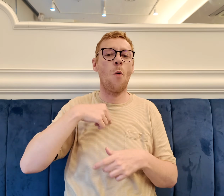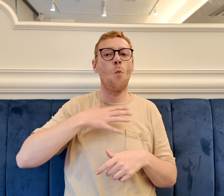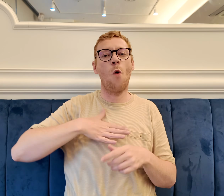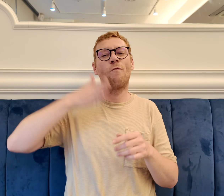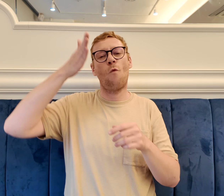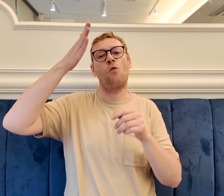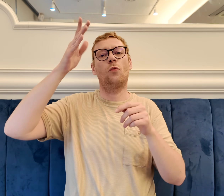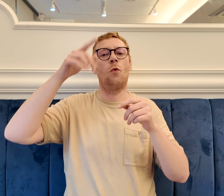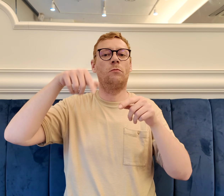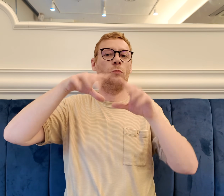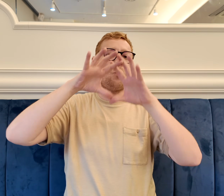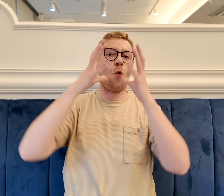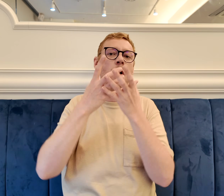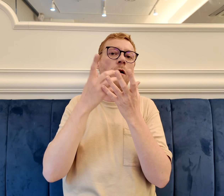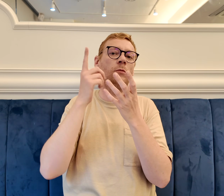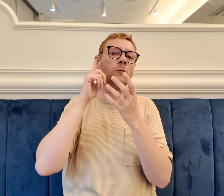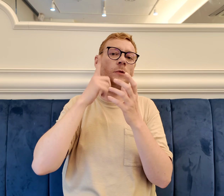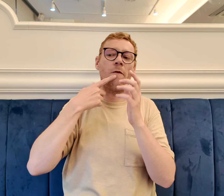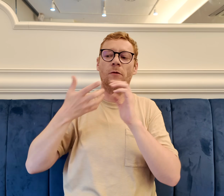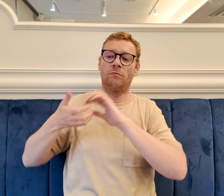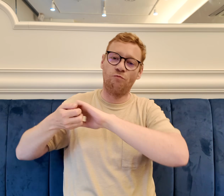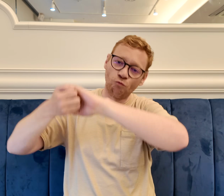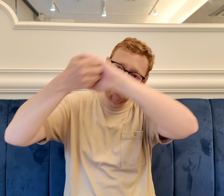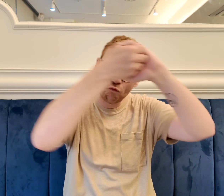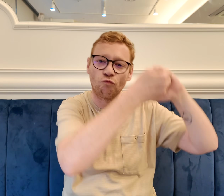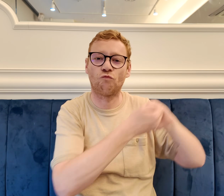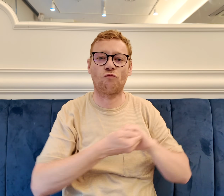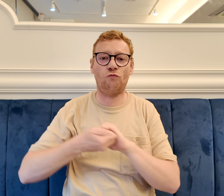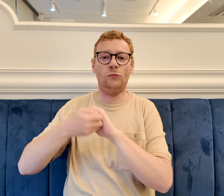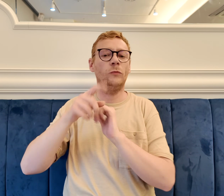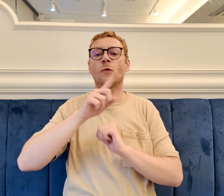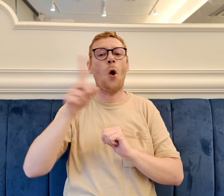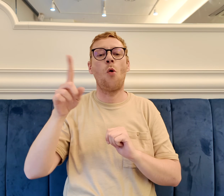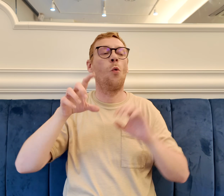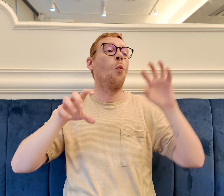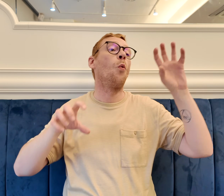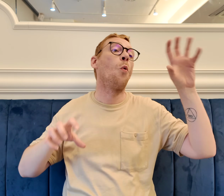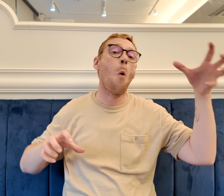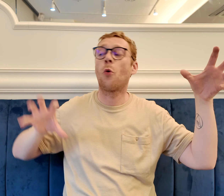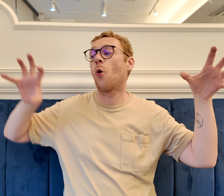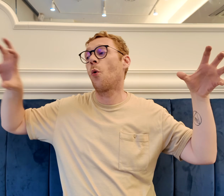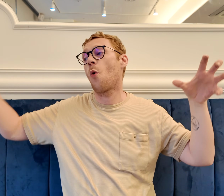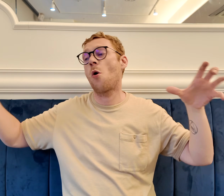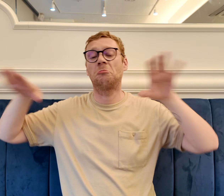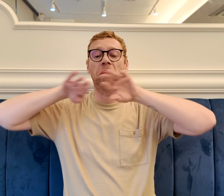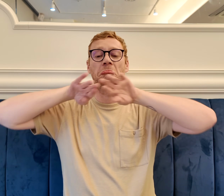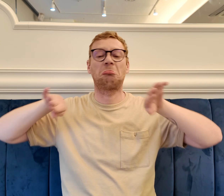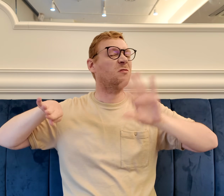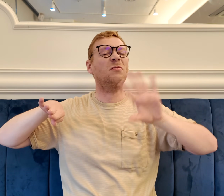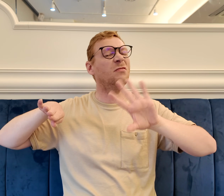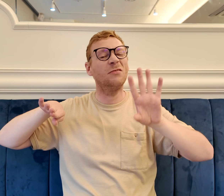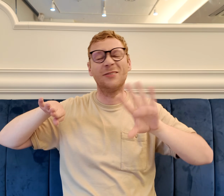So, going forward, I want to network with other deaf instructors around the world, share experiences,